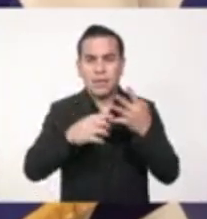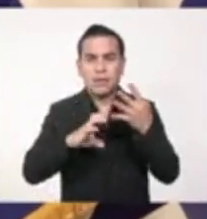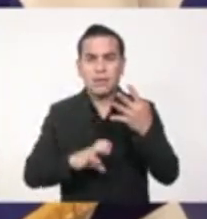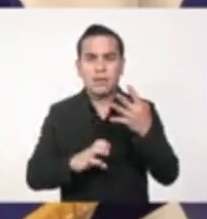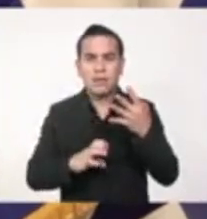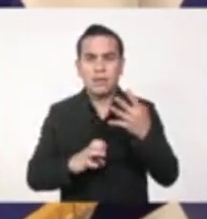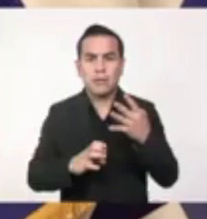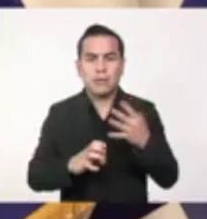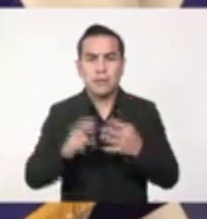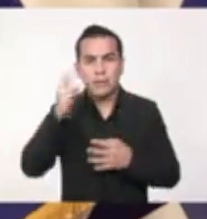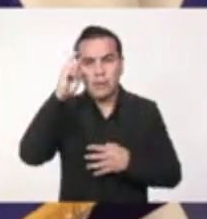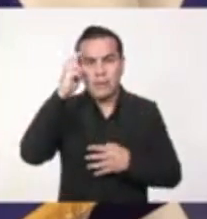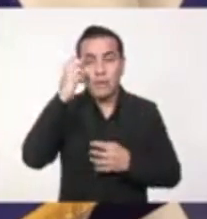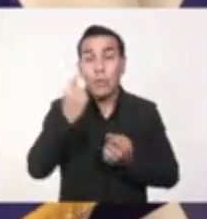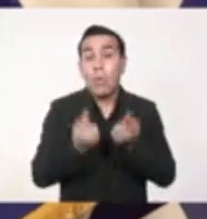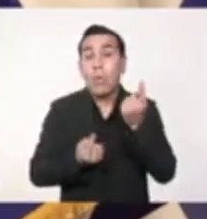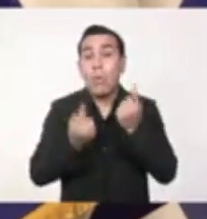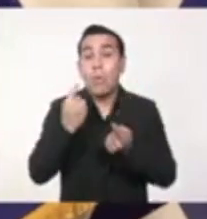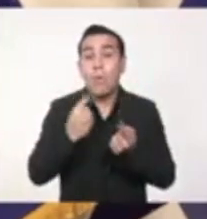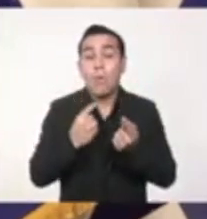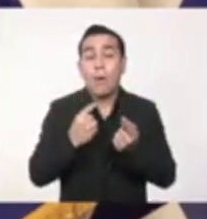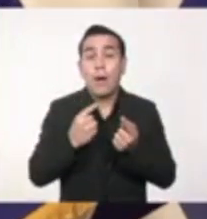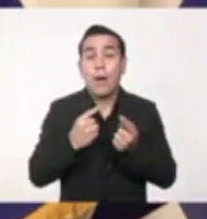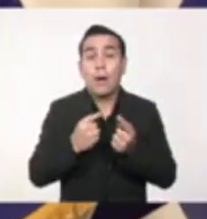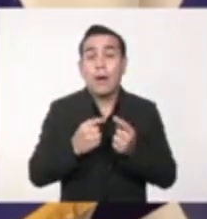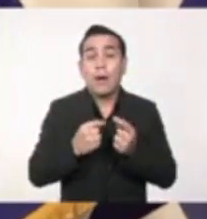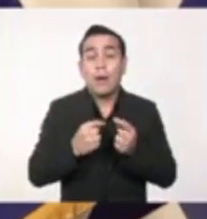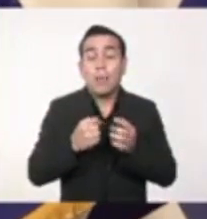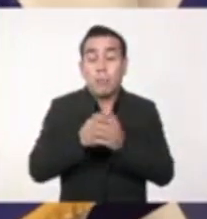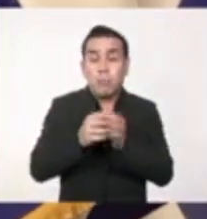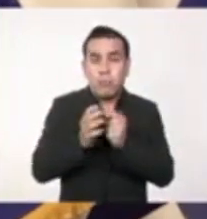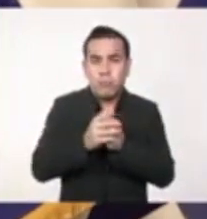determine what the specific causes are previously